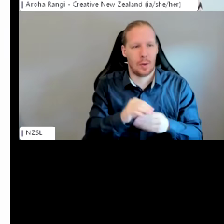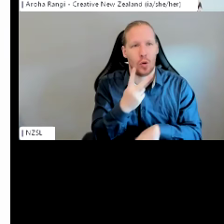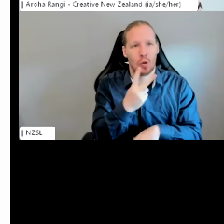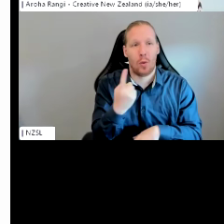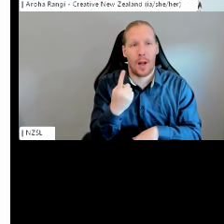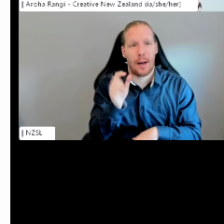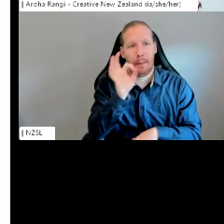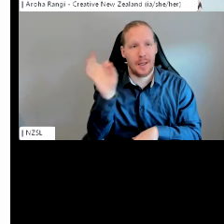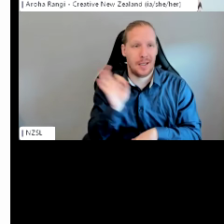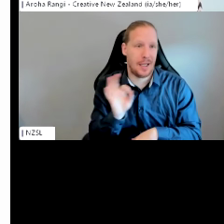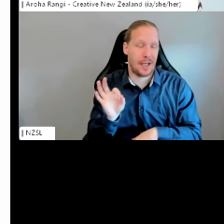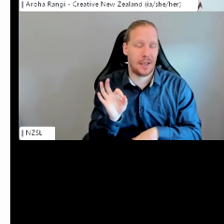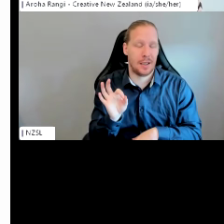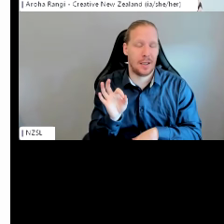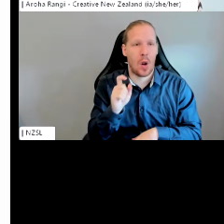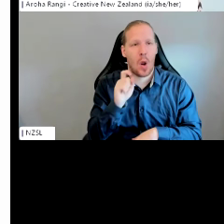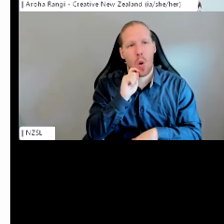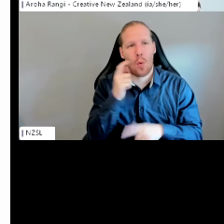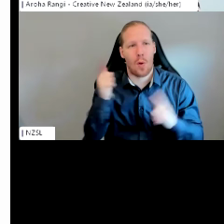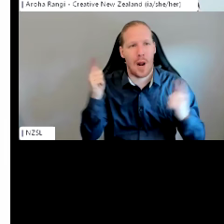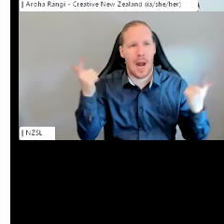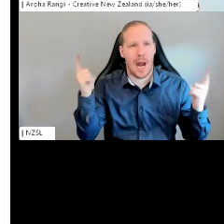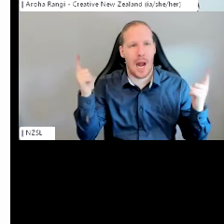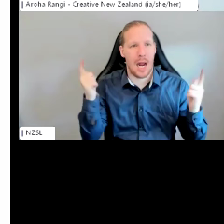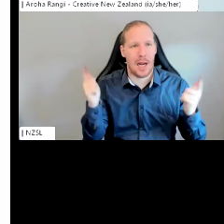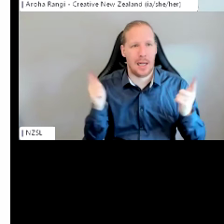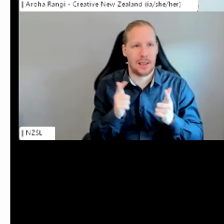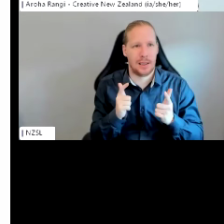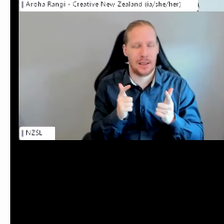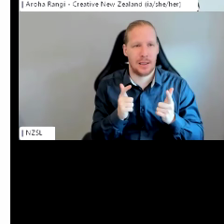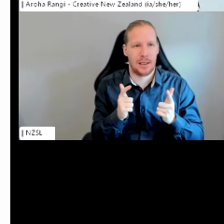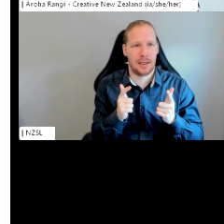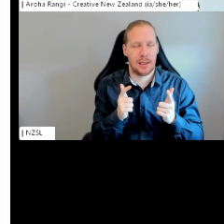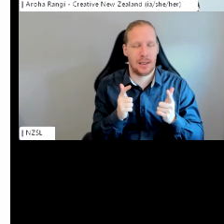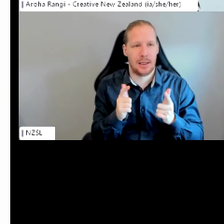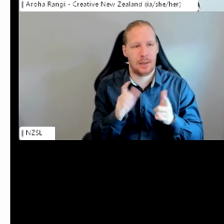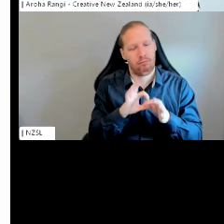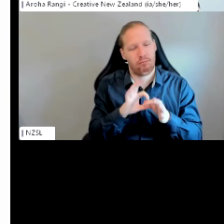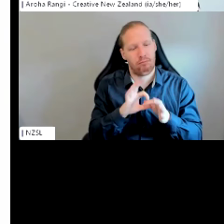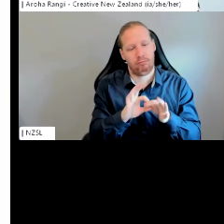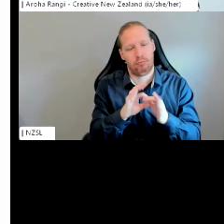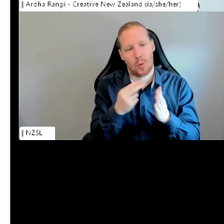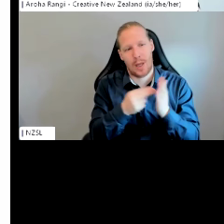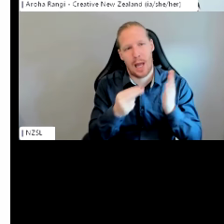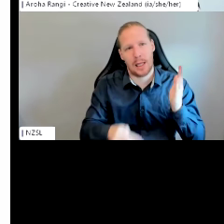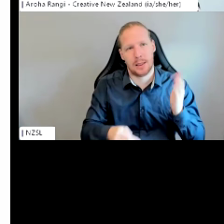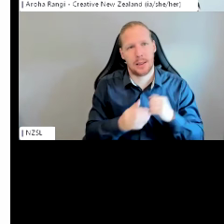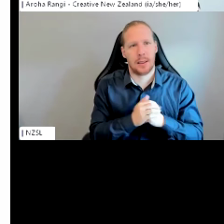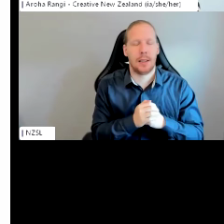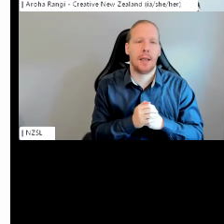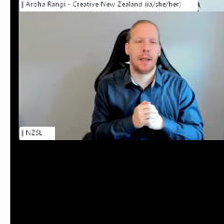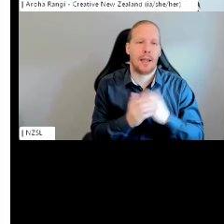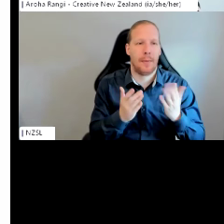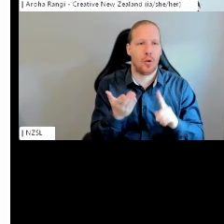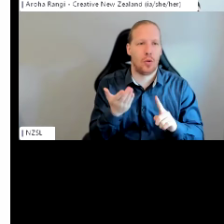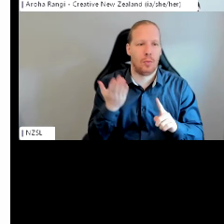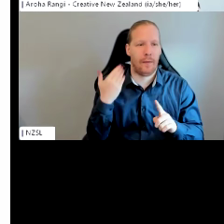often in the next 12 months than they are uh uh than they have previously. And only 15% say that